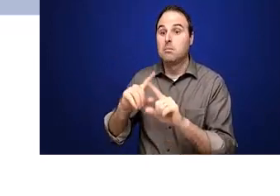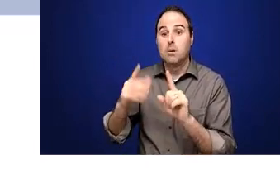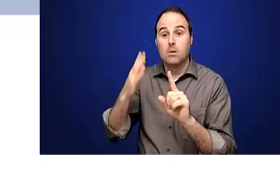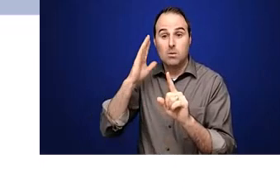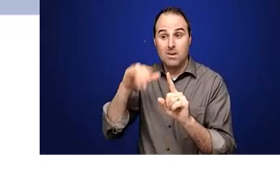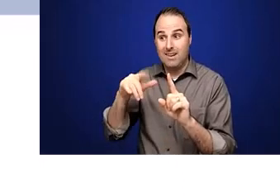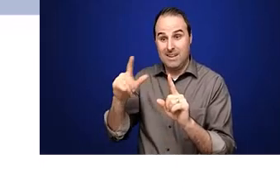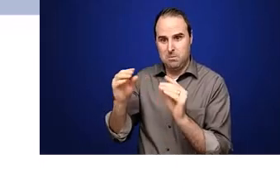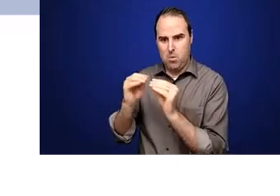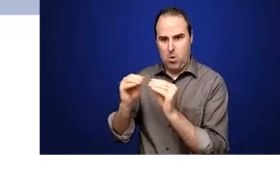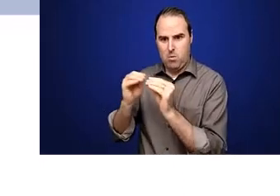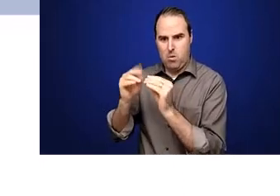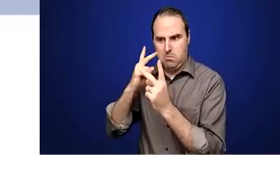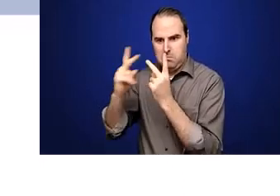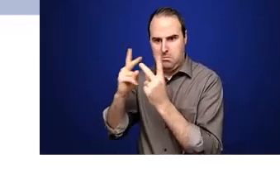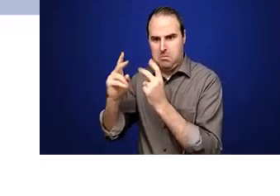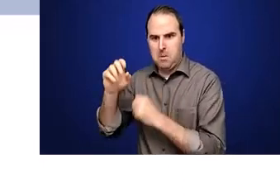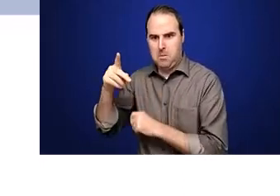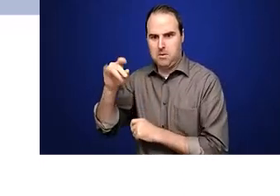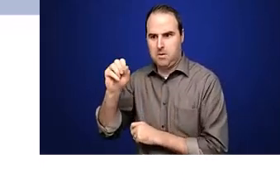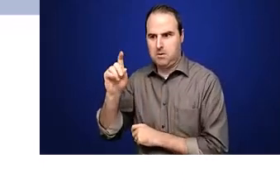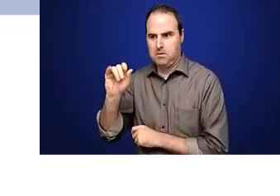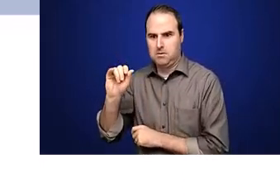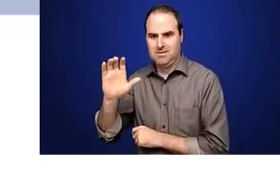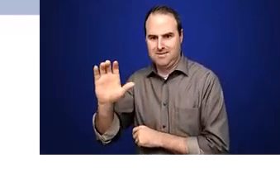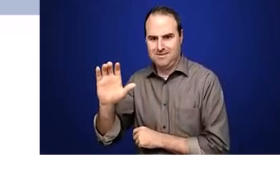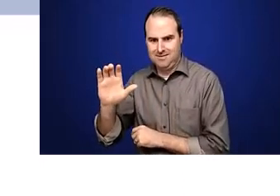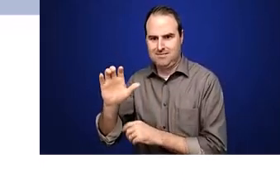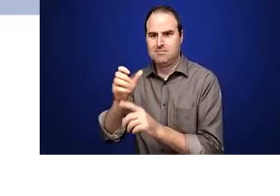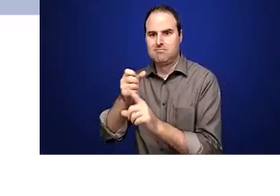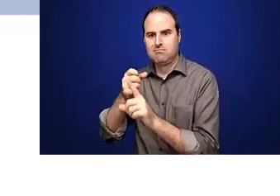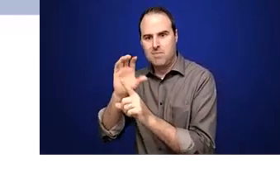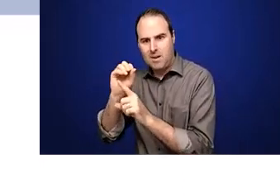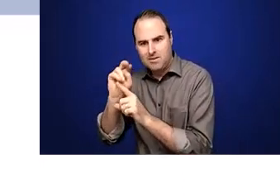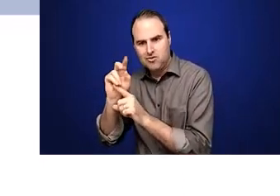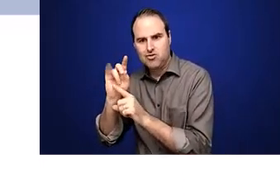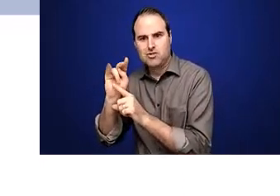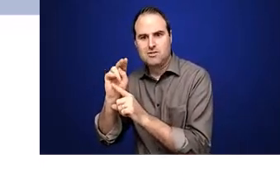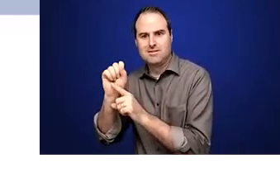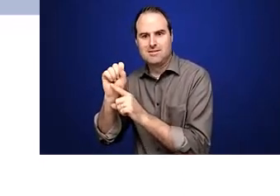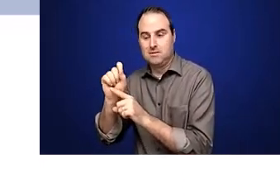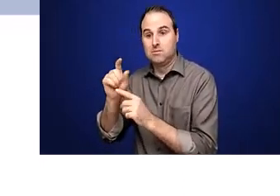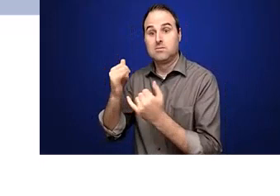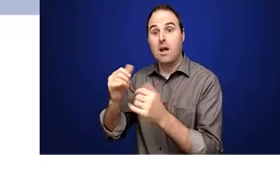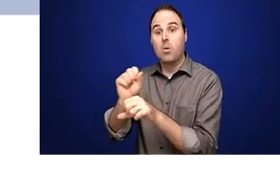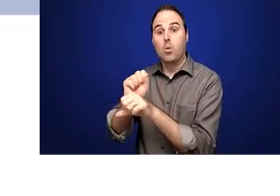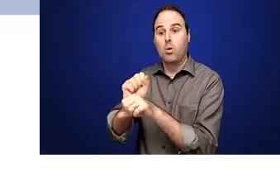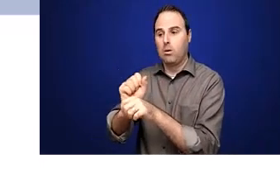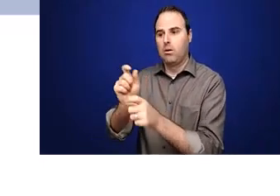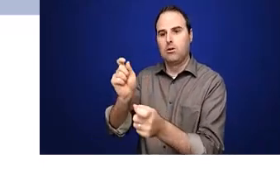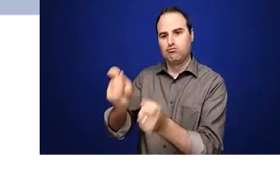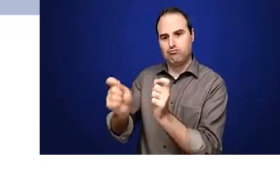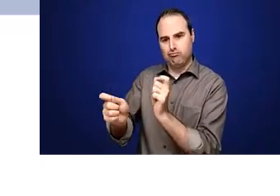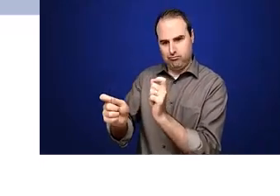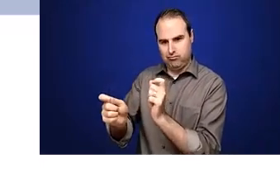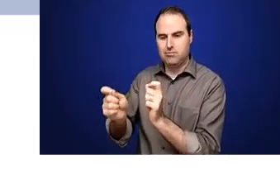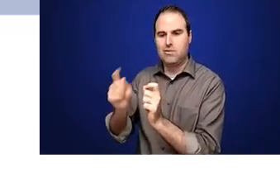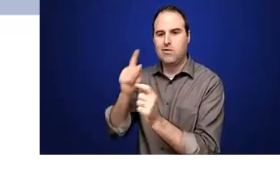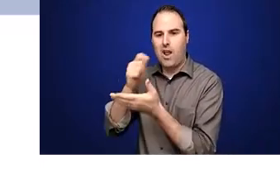to support employees to ensure that they can productively remain in the workforce. On the other hand, workers, too, are seeking guidance